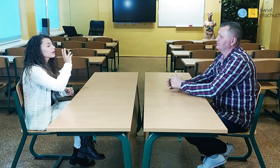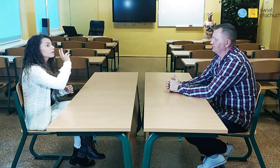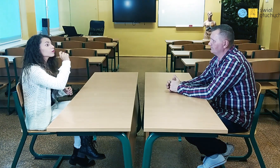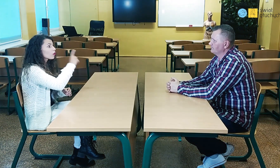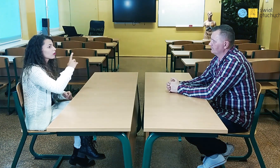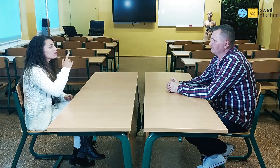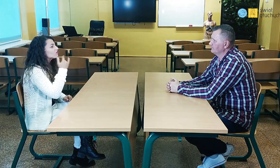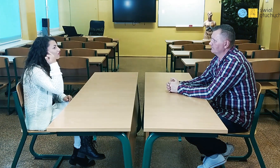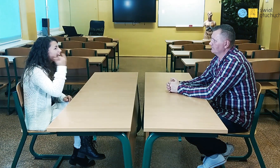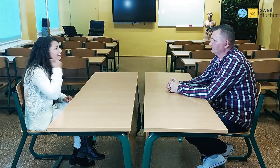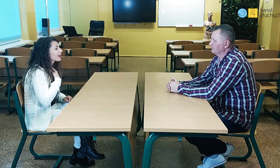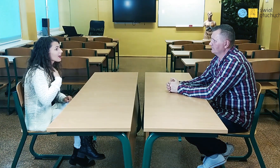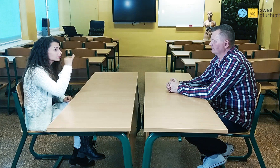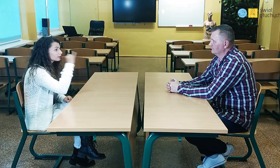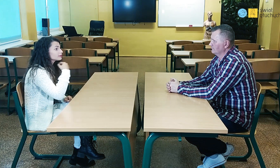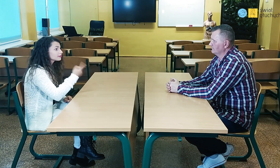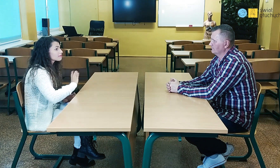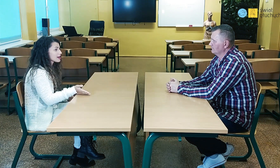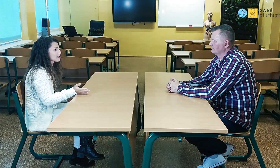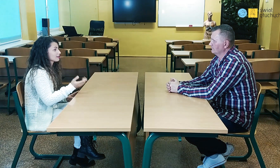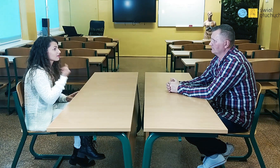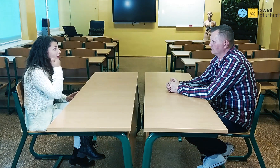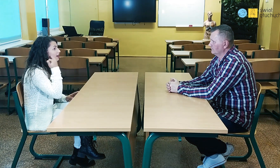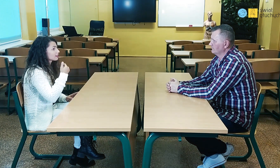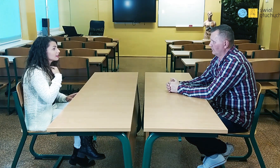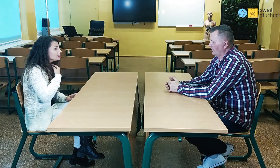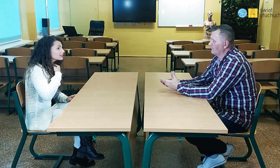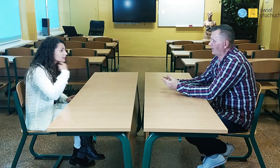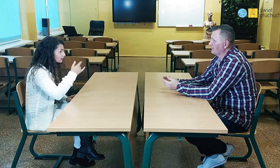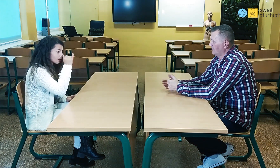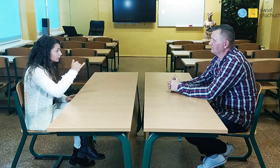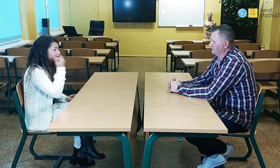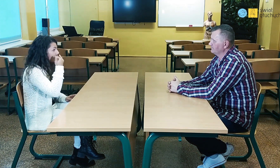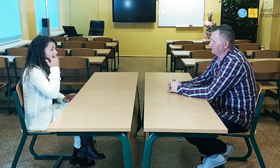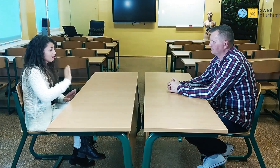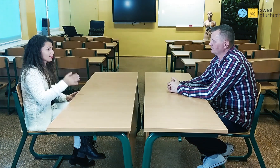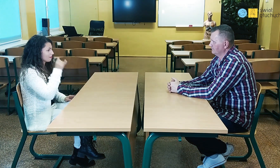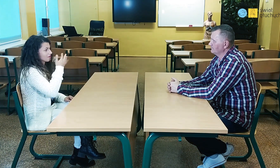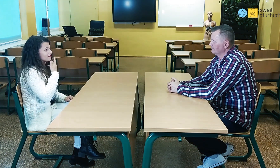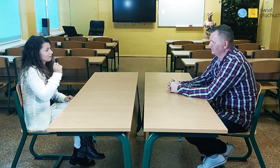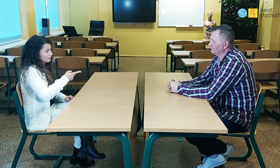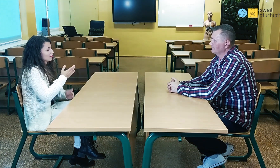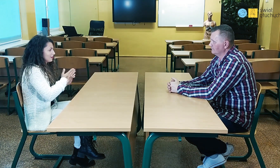Sometimes some people have a speech impediment, and they can't produce any sound,